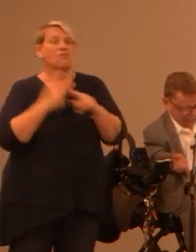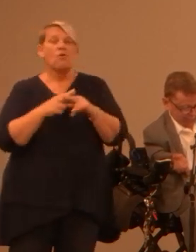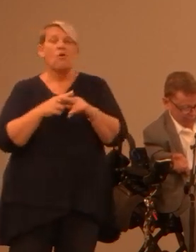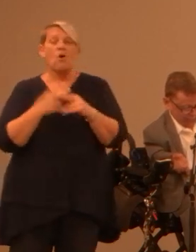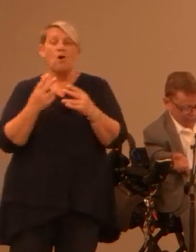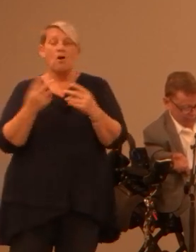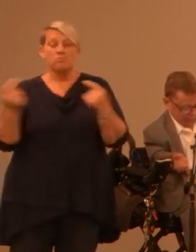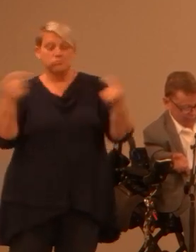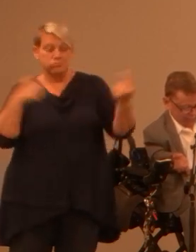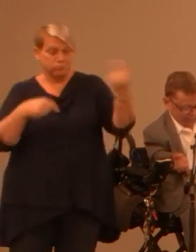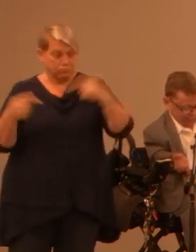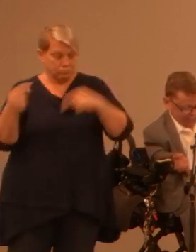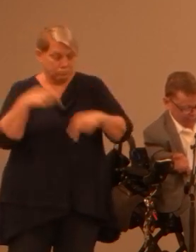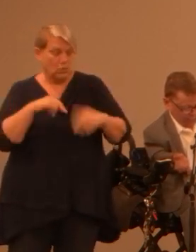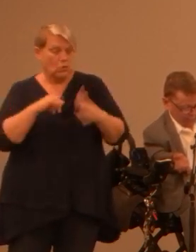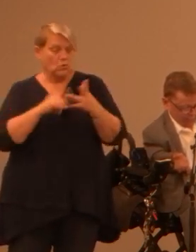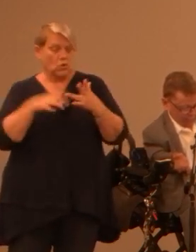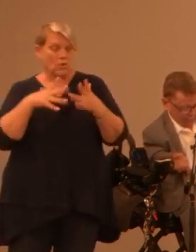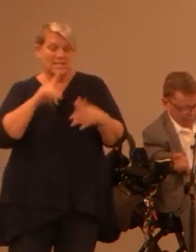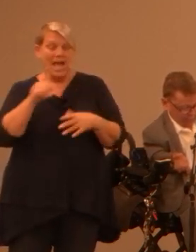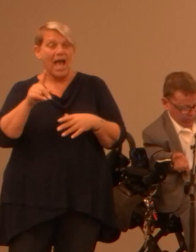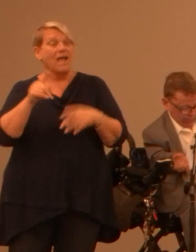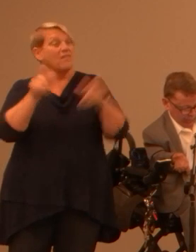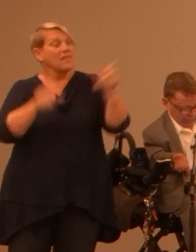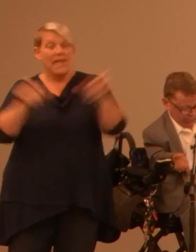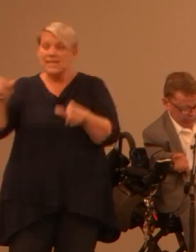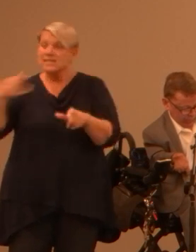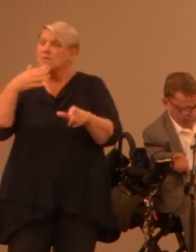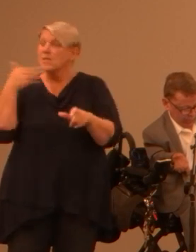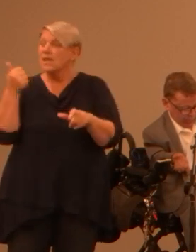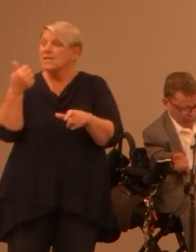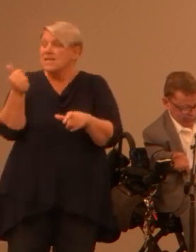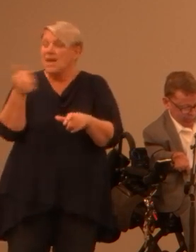Meanwhile, I would ask our guests to please enjoy some further drinks